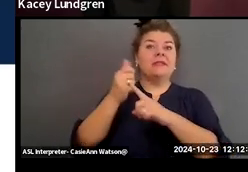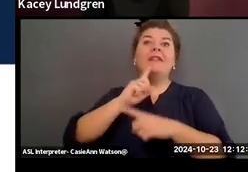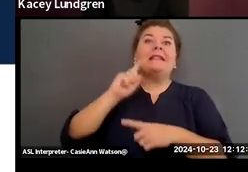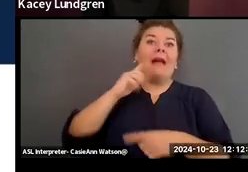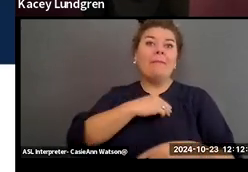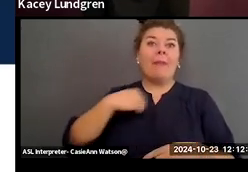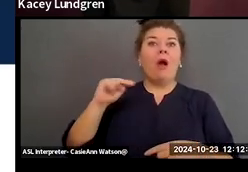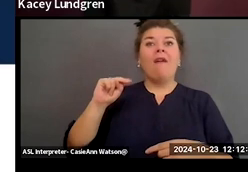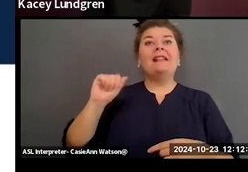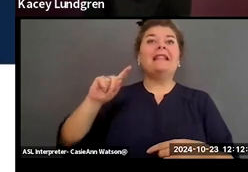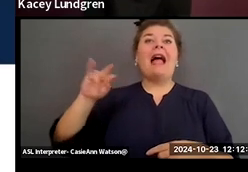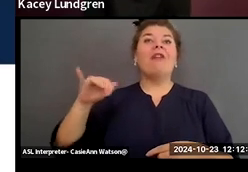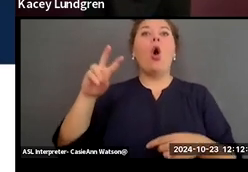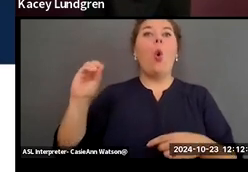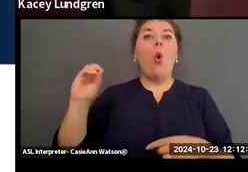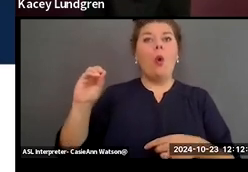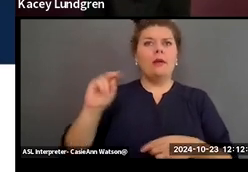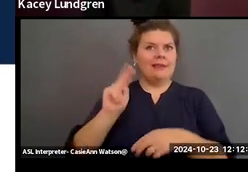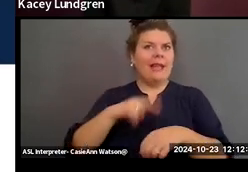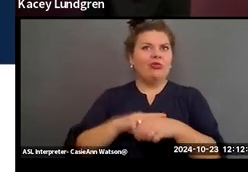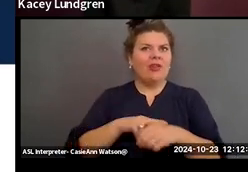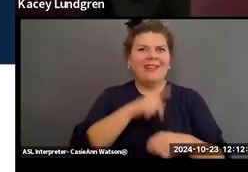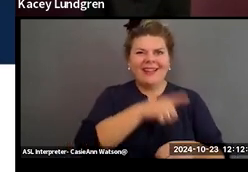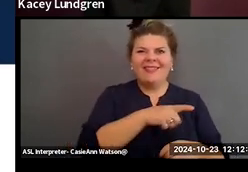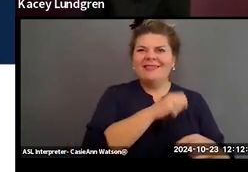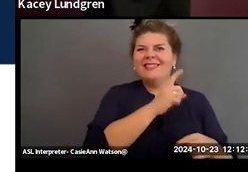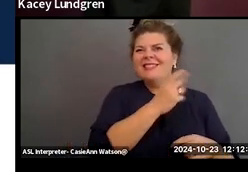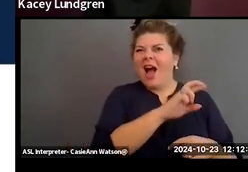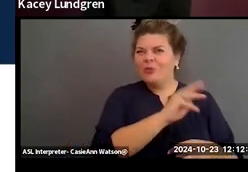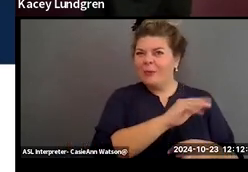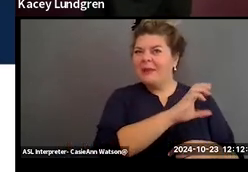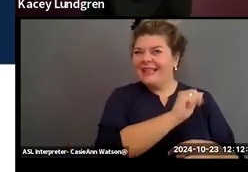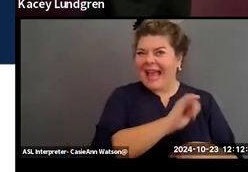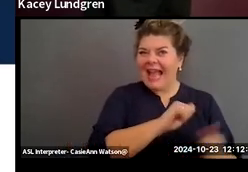He's actually one of Dr. McKay-Cody's research assistants and is working to document and preserve